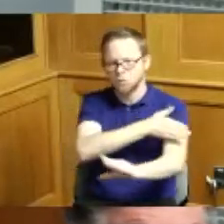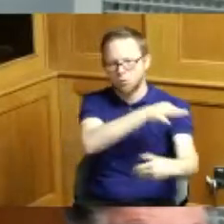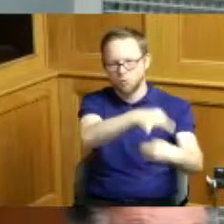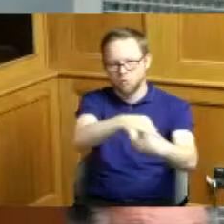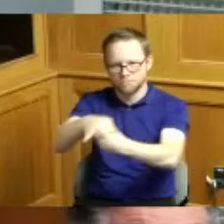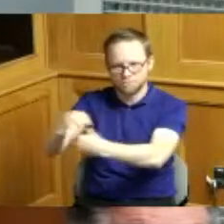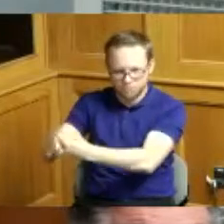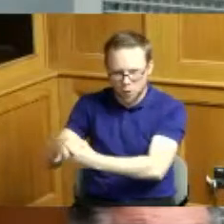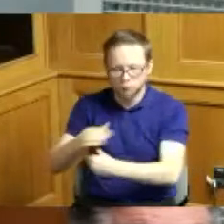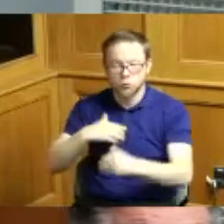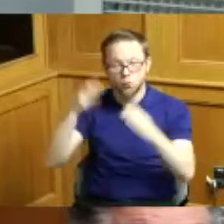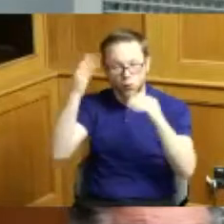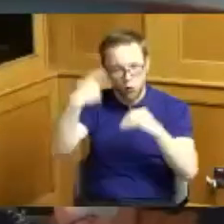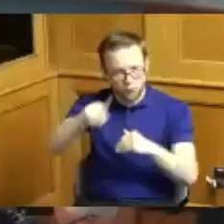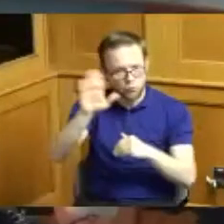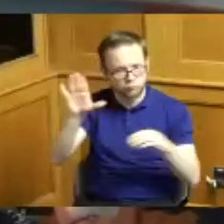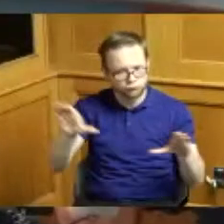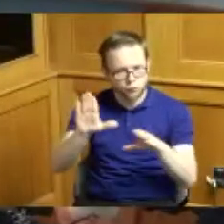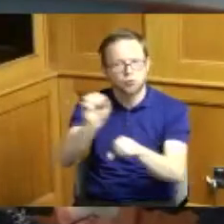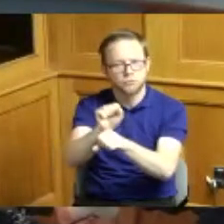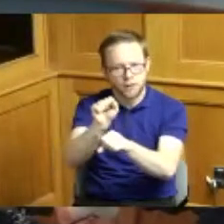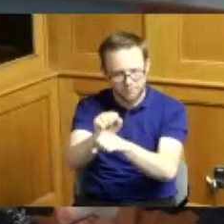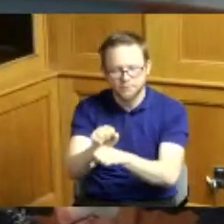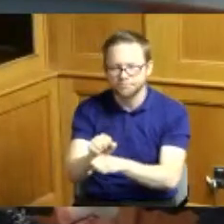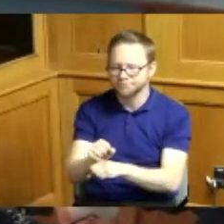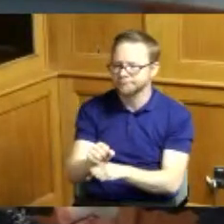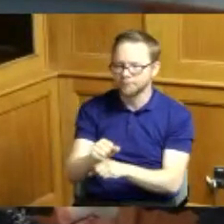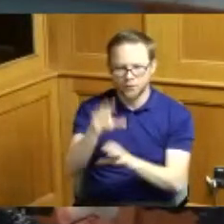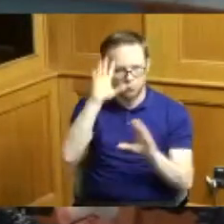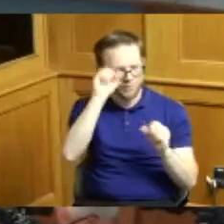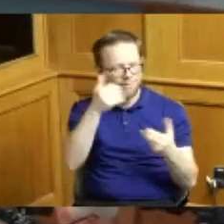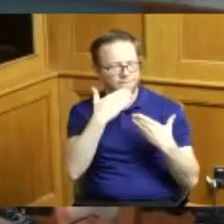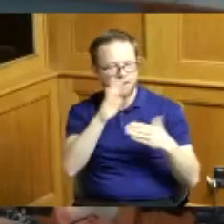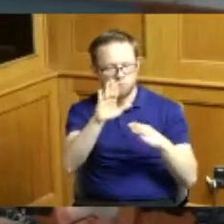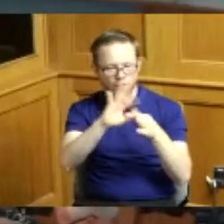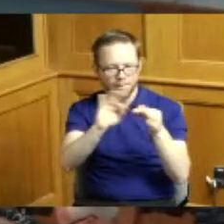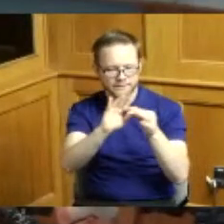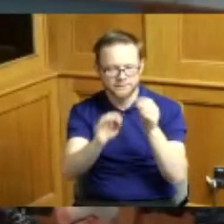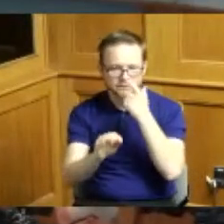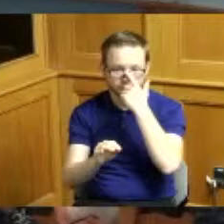you will do your jobs on that thank you thank you so much for your comments uh Stephen Pryor